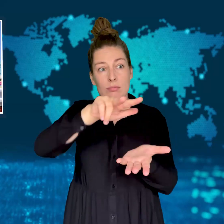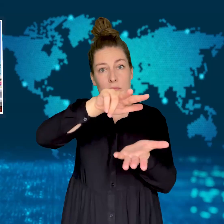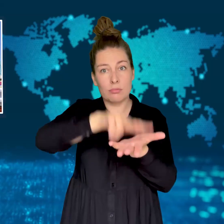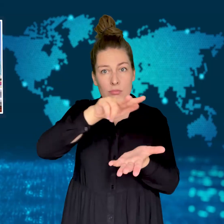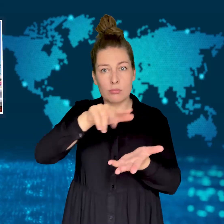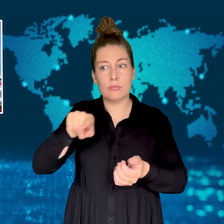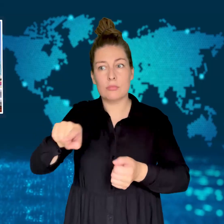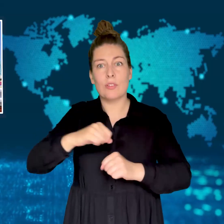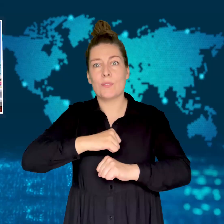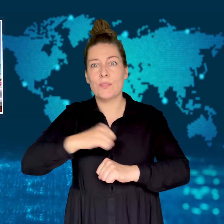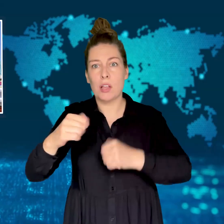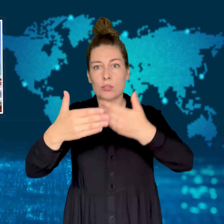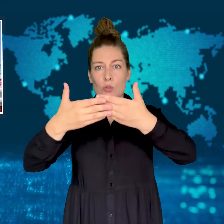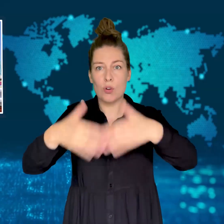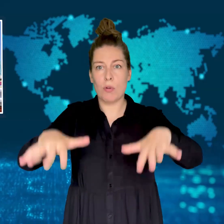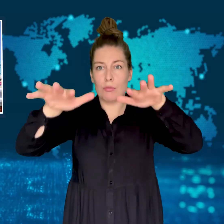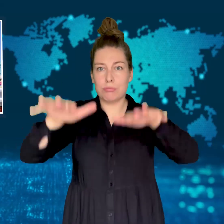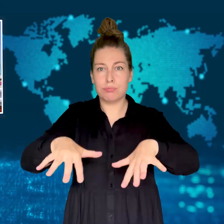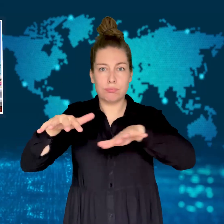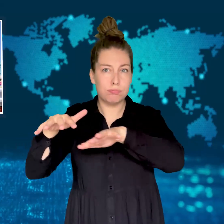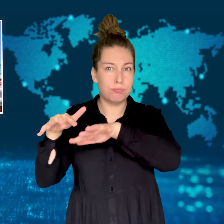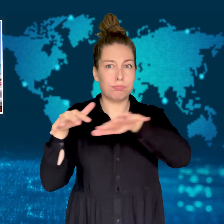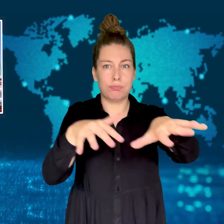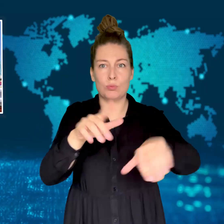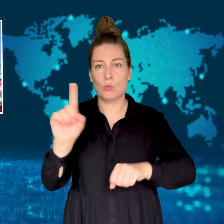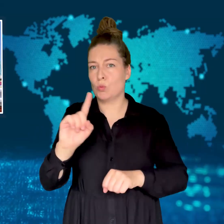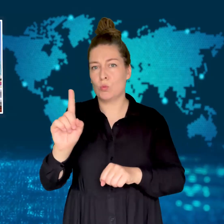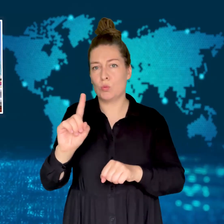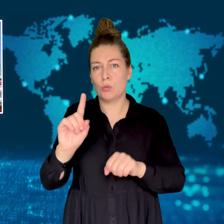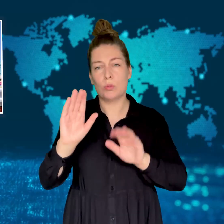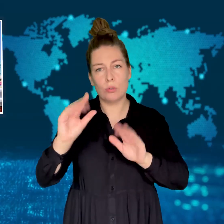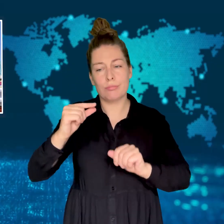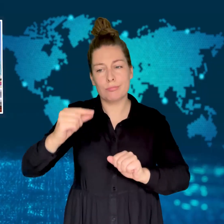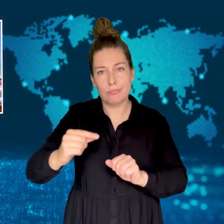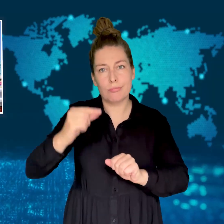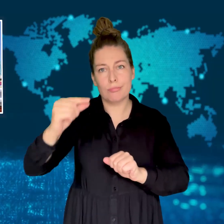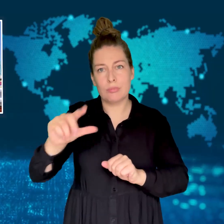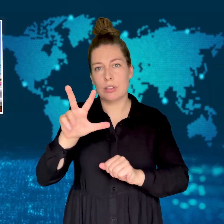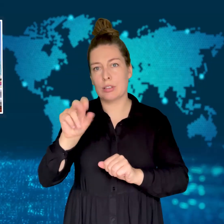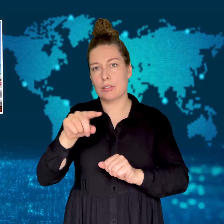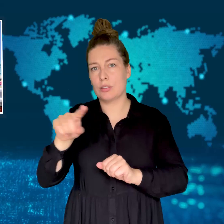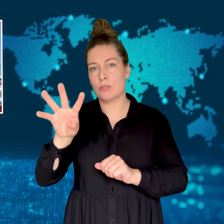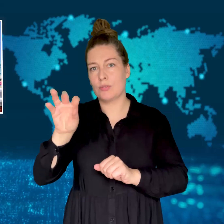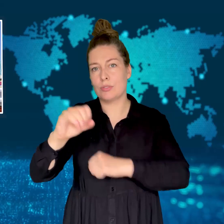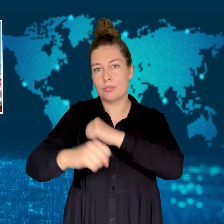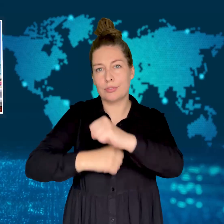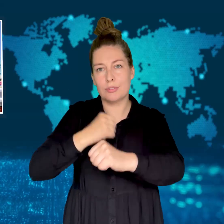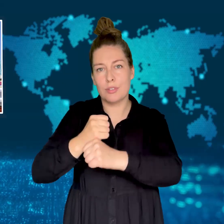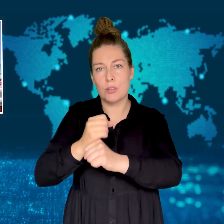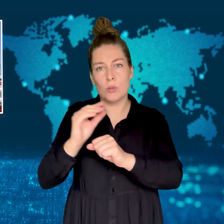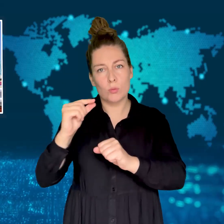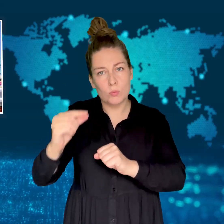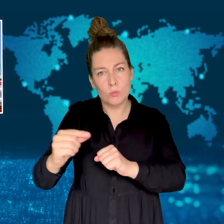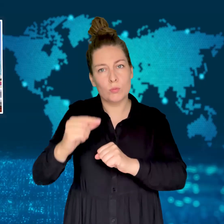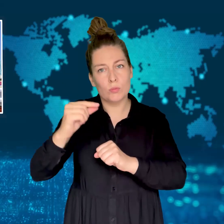62 radioactive elements have been filtered from the water.